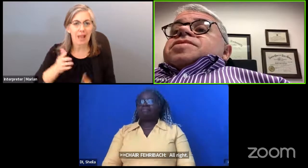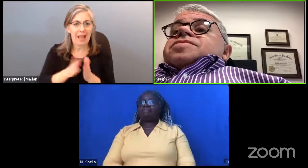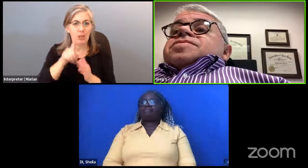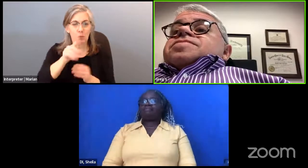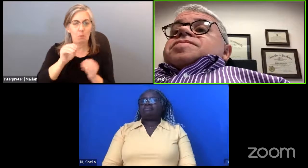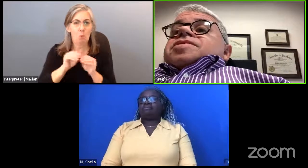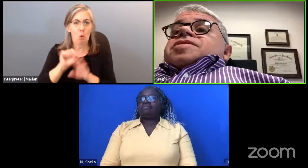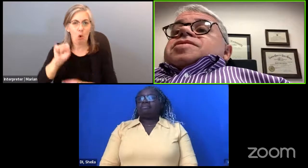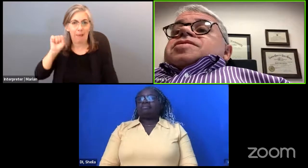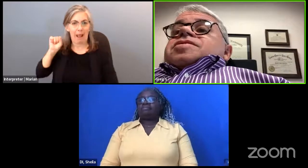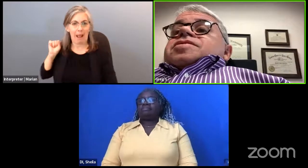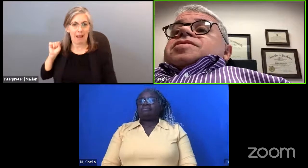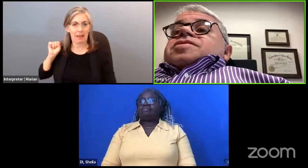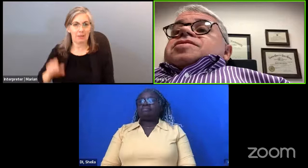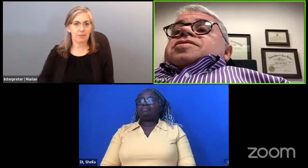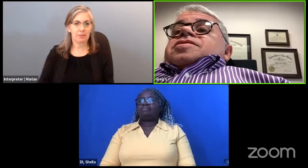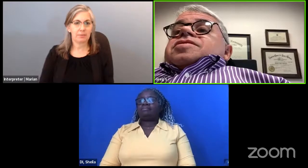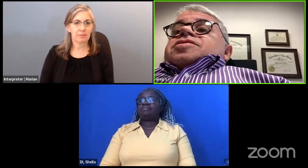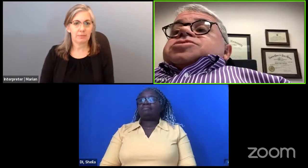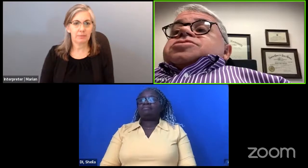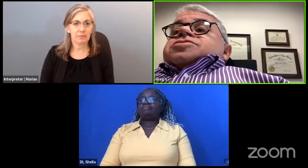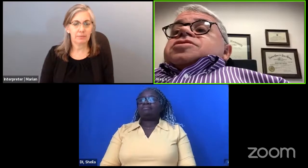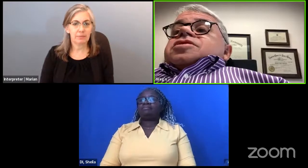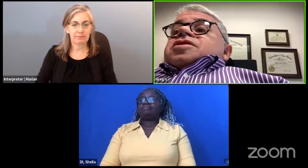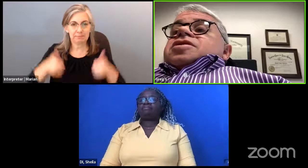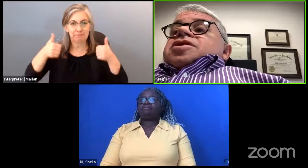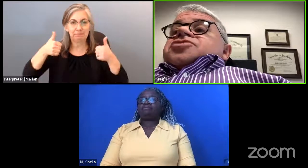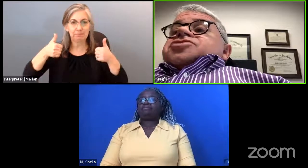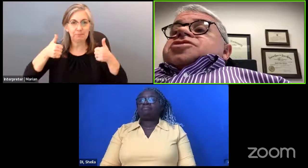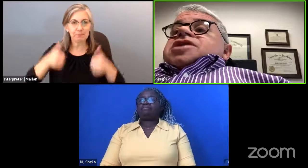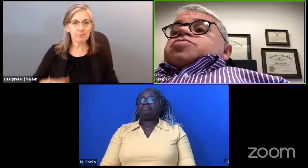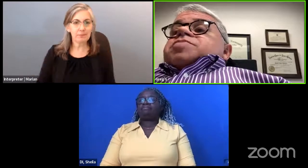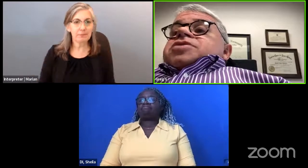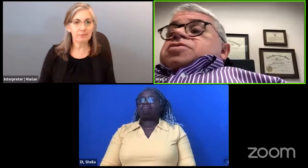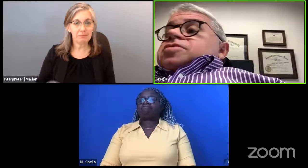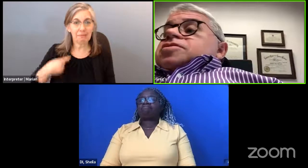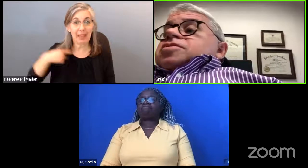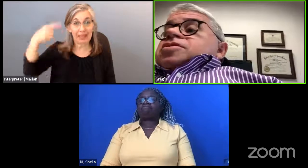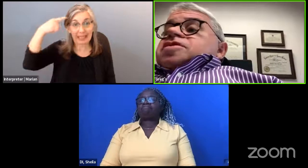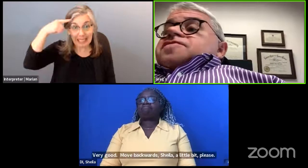Excellent. I think that's better.